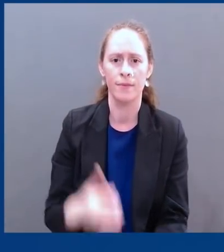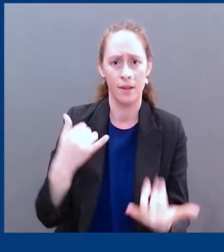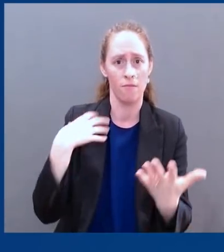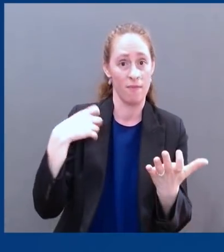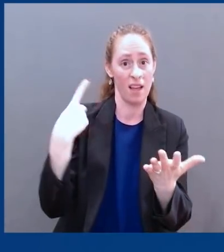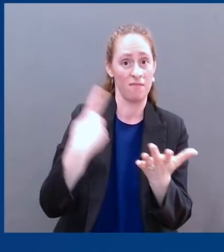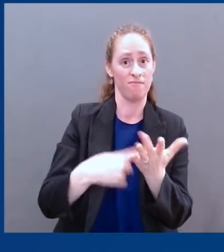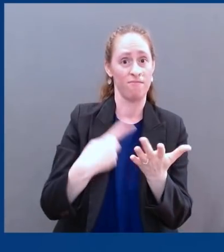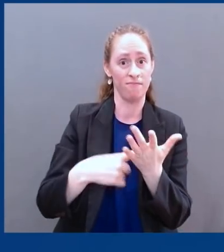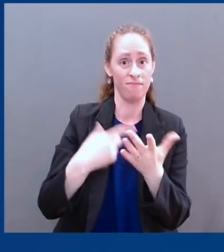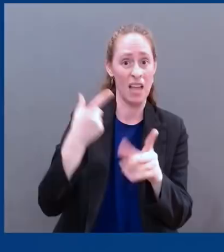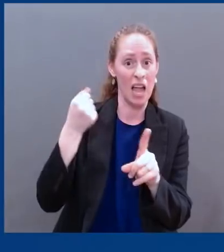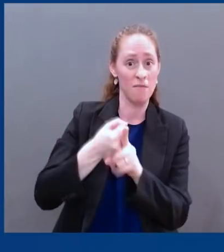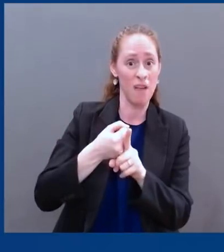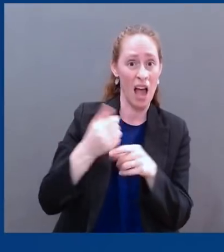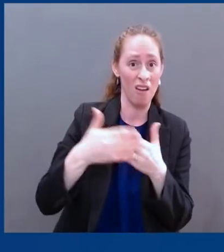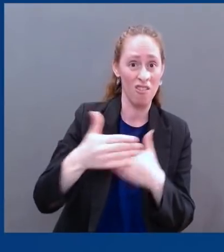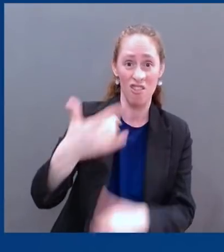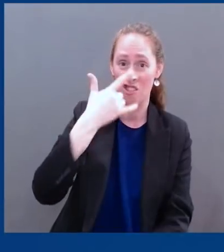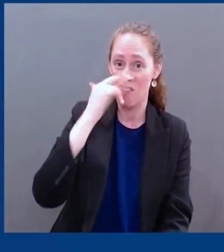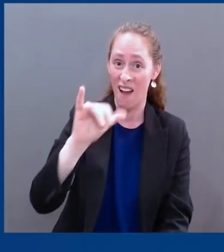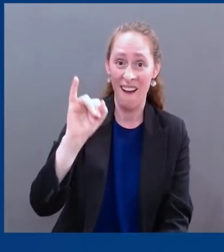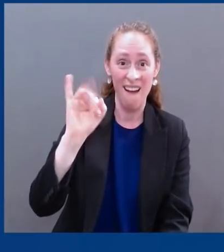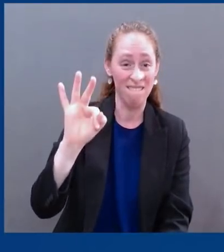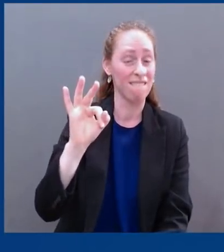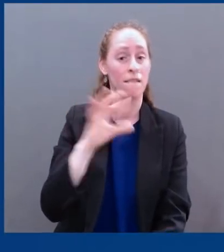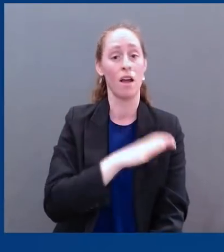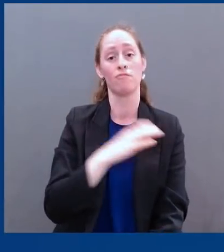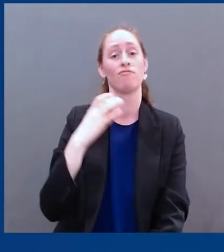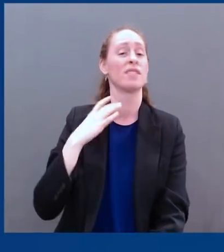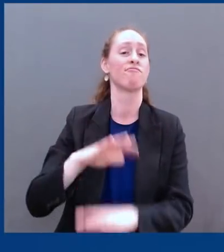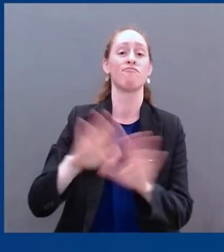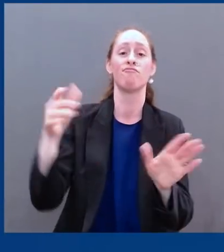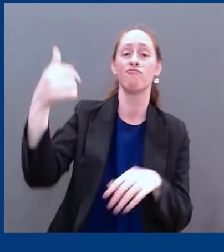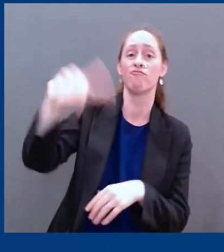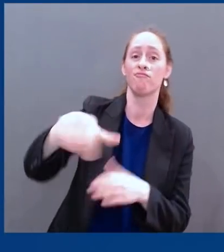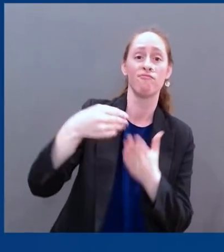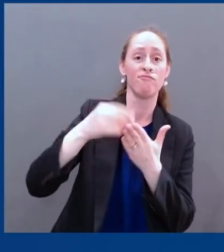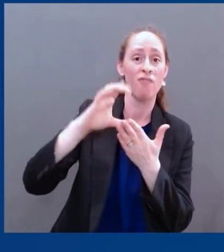if Congress does not provide the appropriate level of funding for the continued fight against COVID.